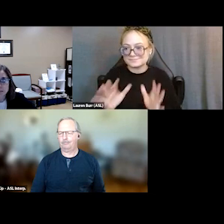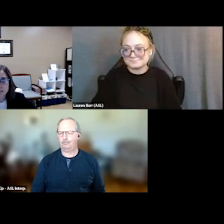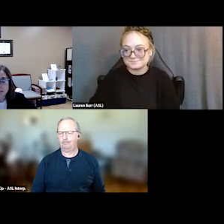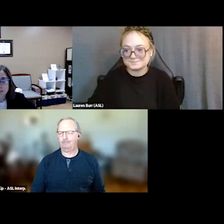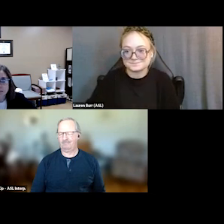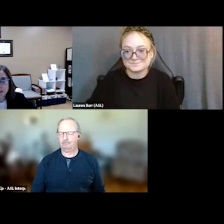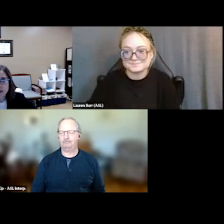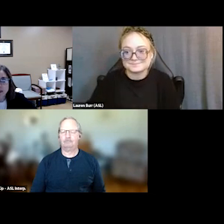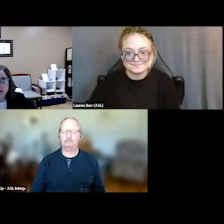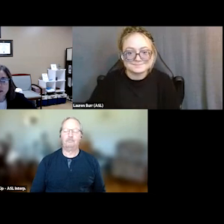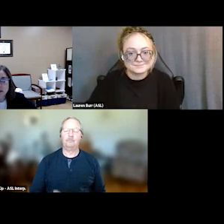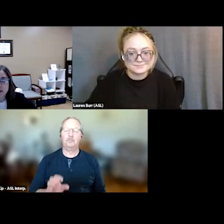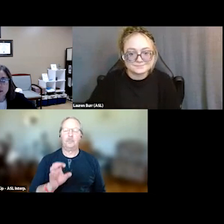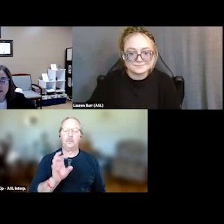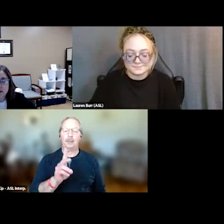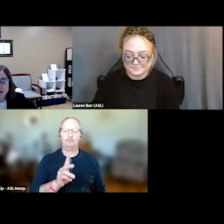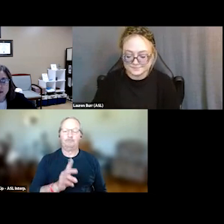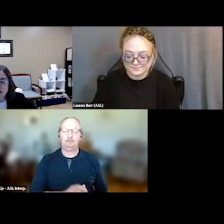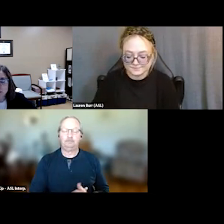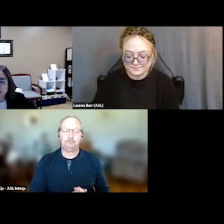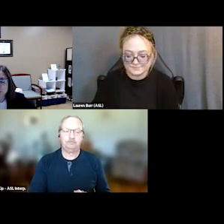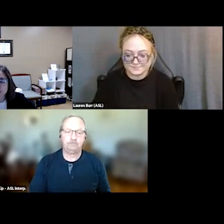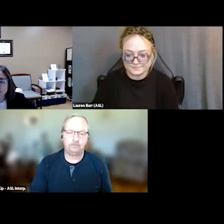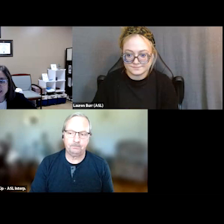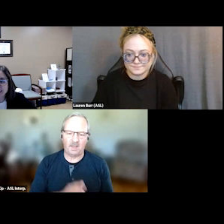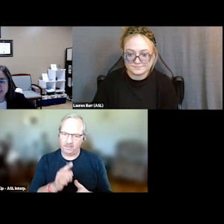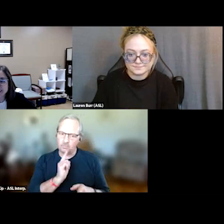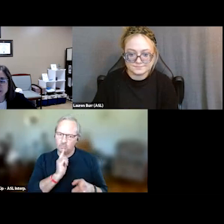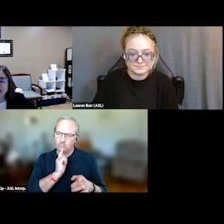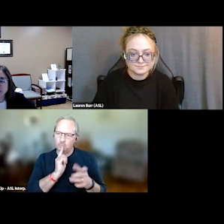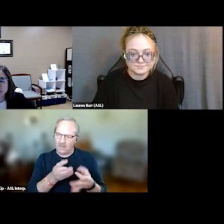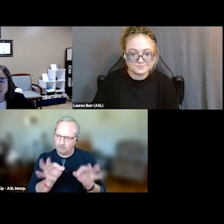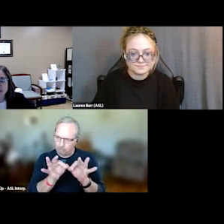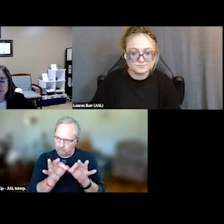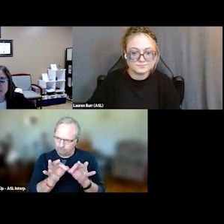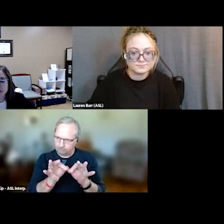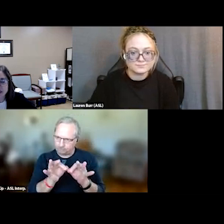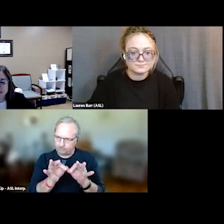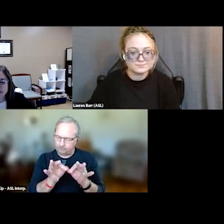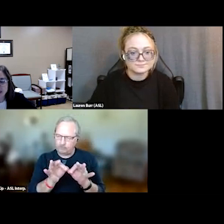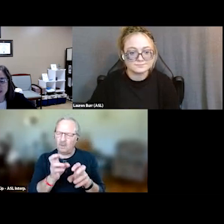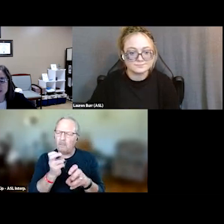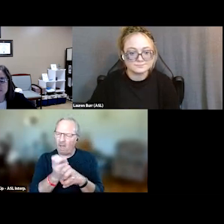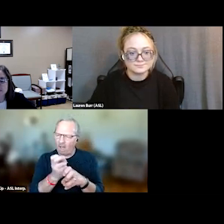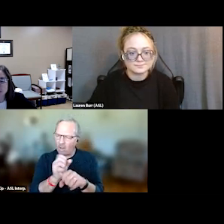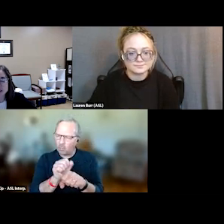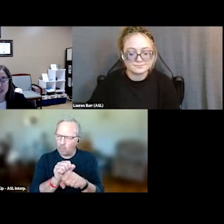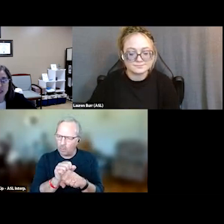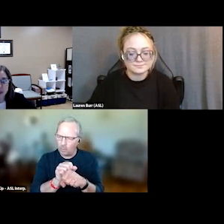Okay, this is really important. So it can be really hard work focusing on helping